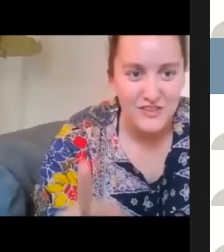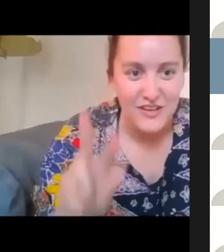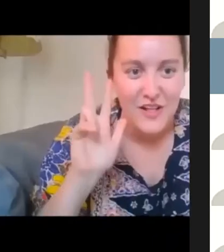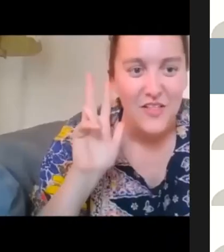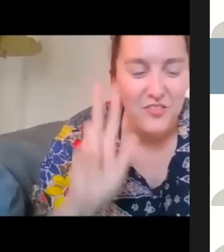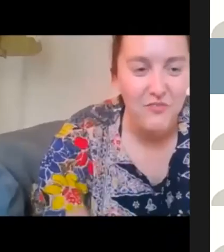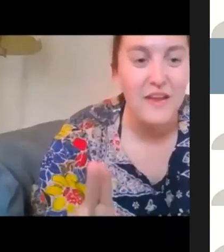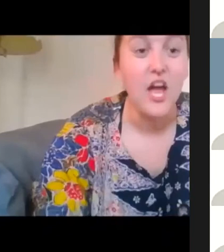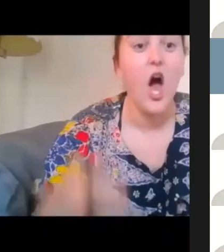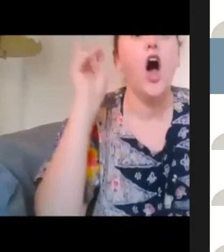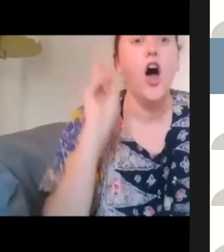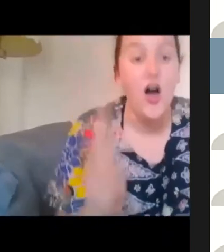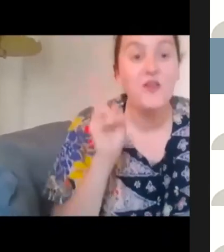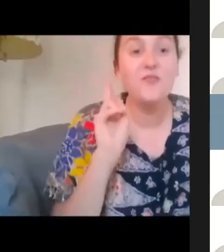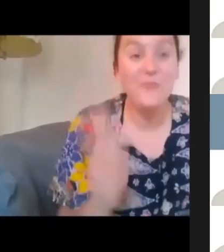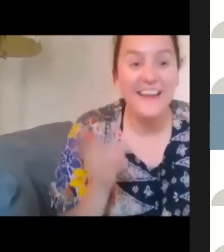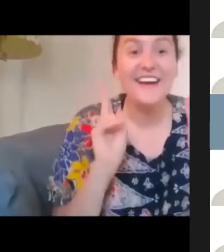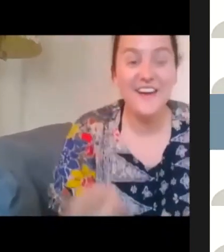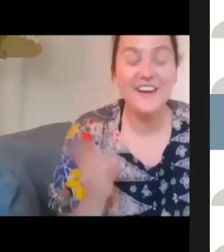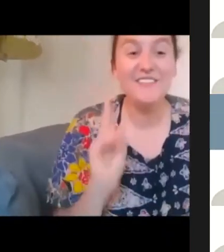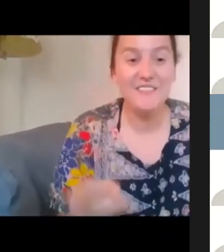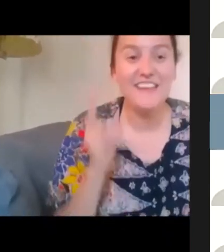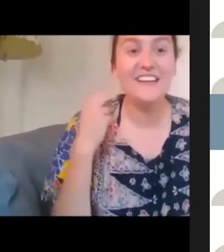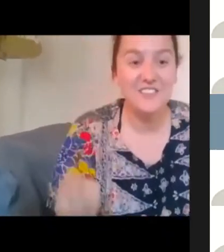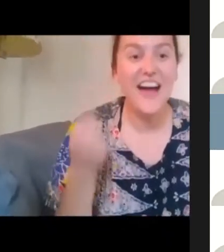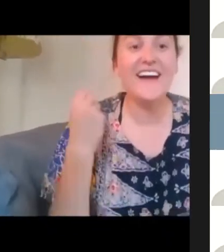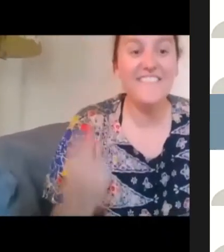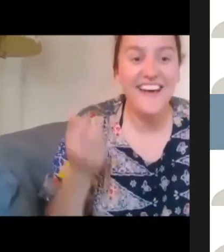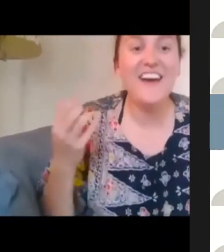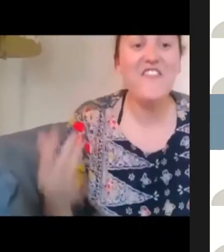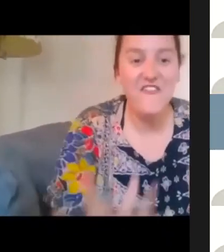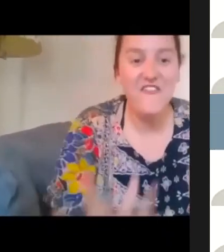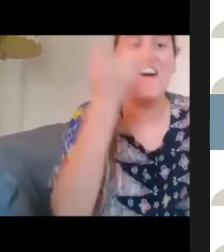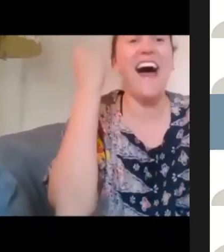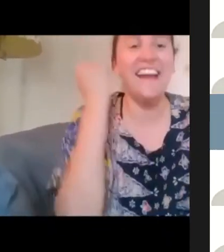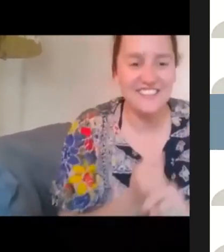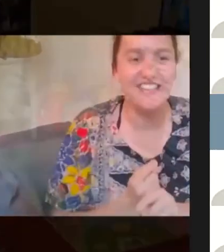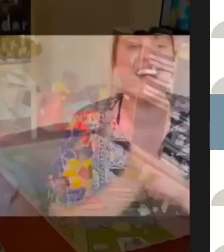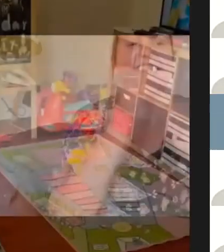Two, three. Hurry, hurry, drive the firetruck